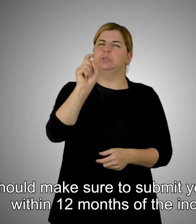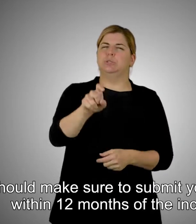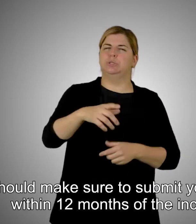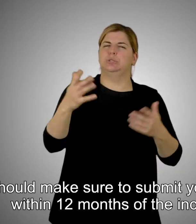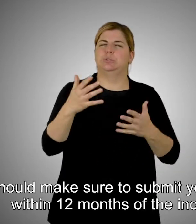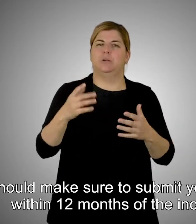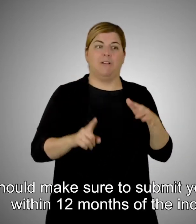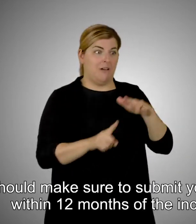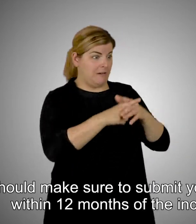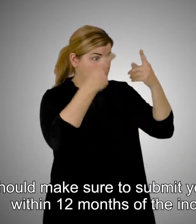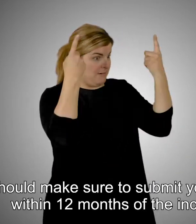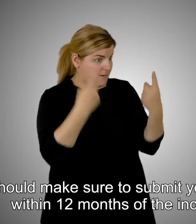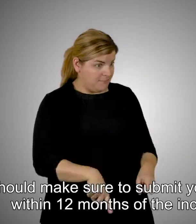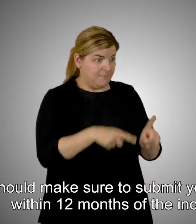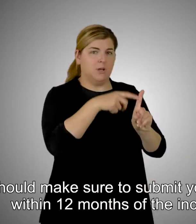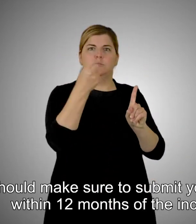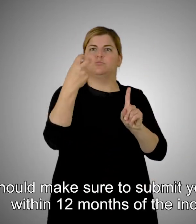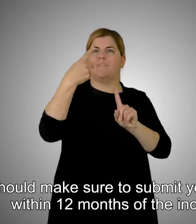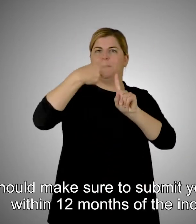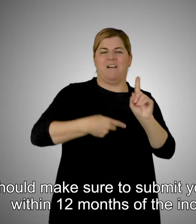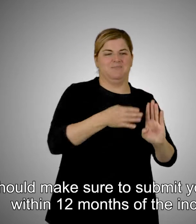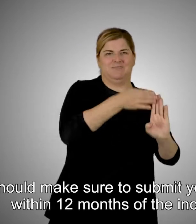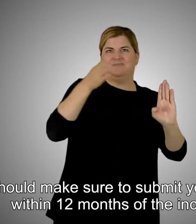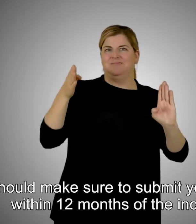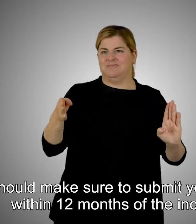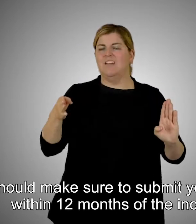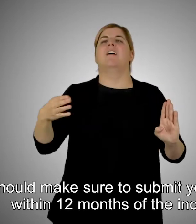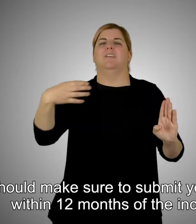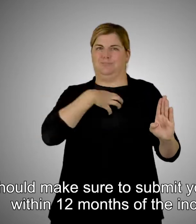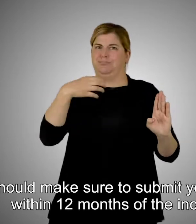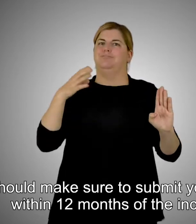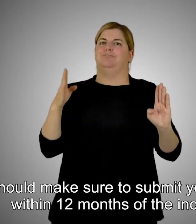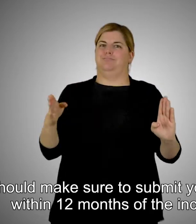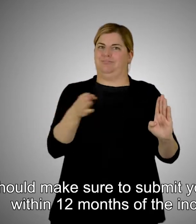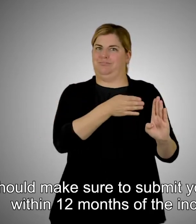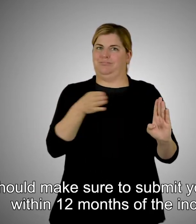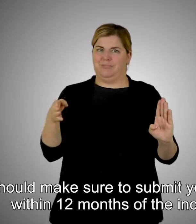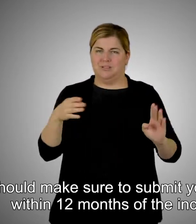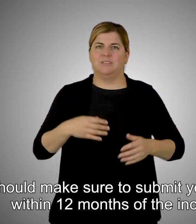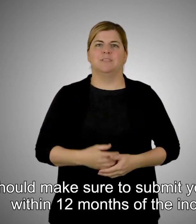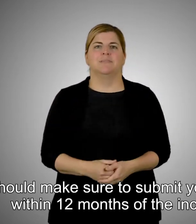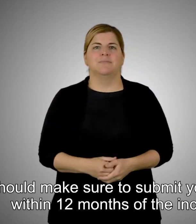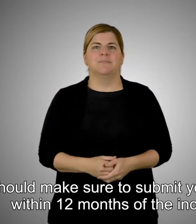You should make sure to submit your complaint within 12 months of the incident.